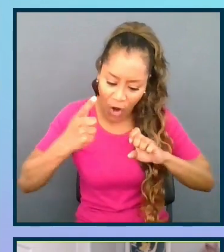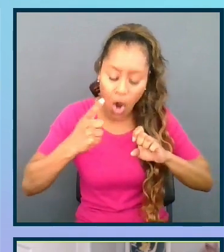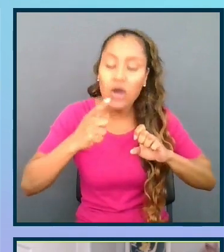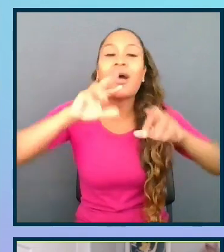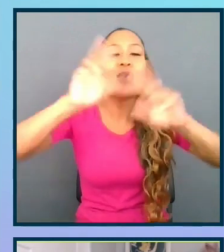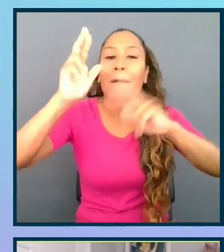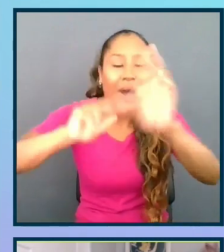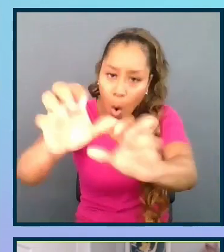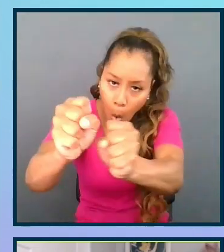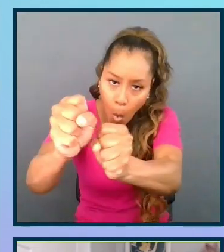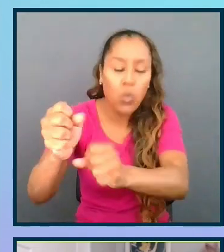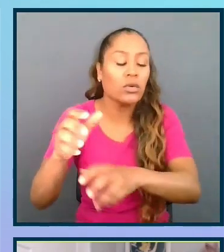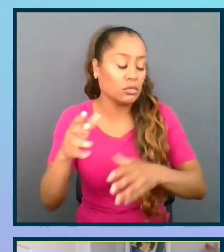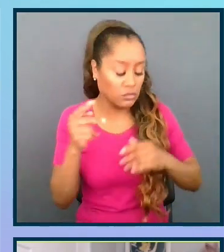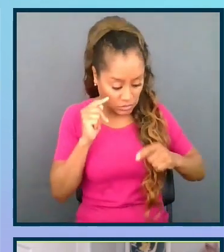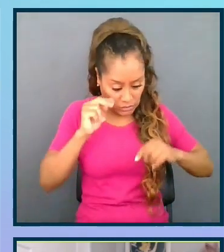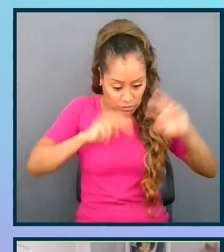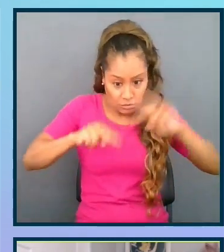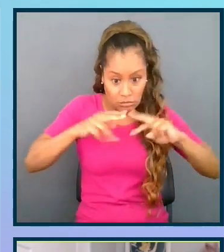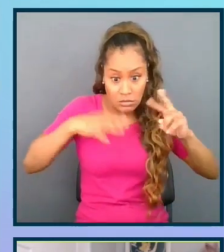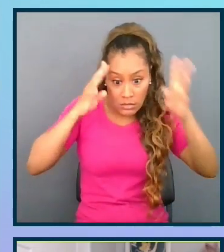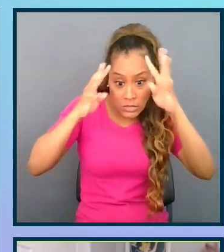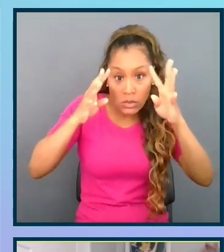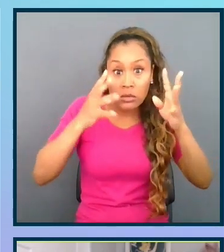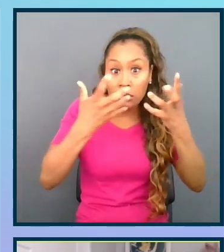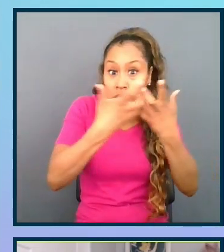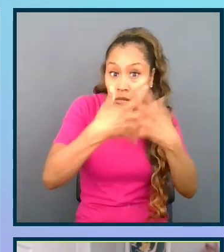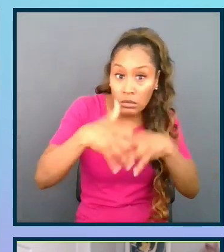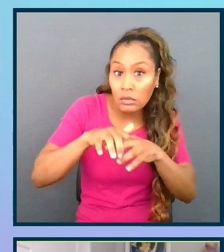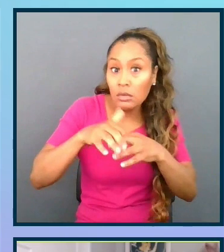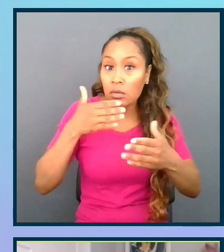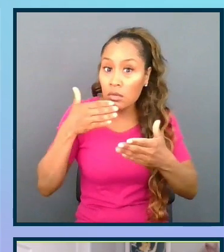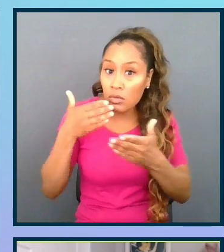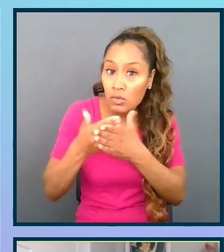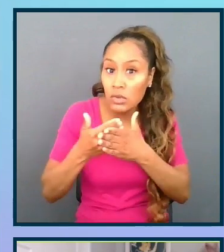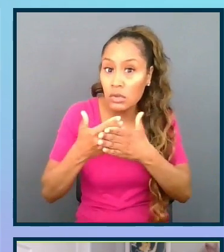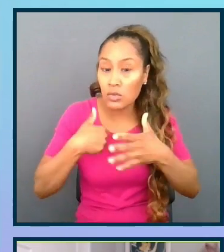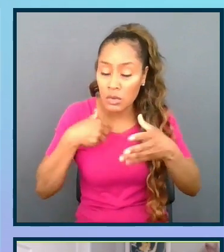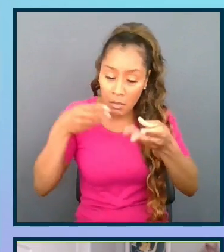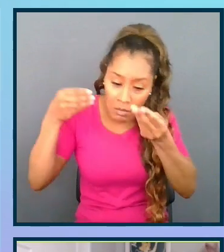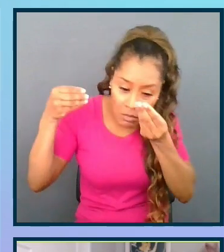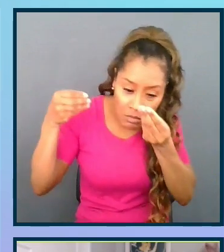or what we are creating works well, and that we're spending our time and money effectively.